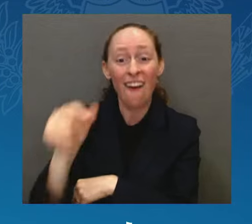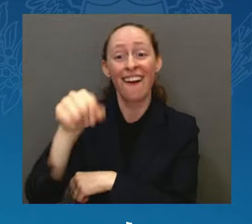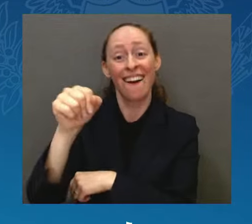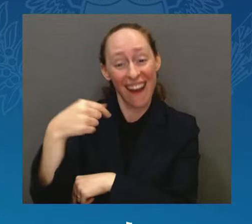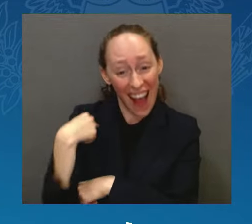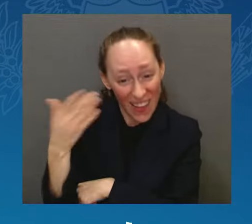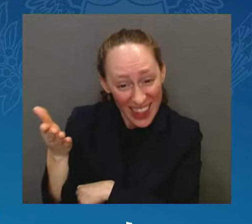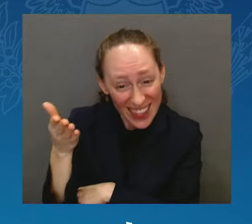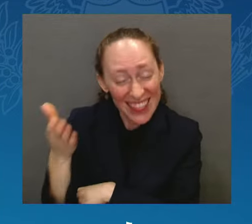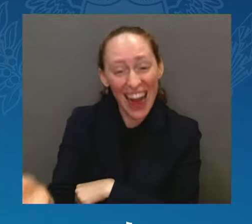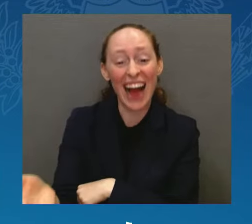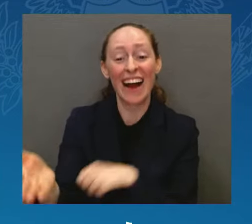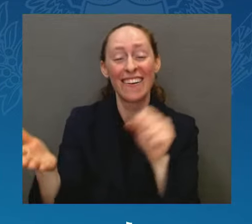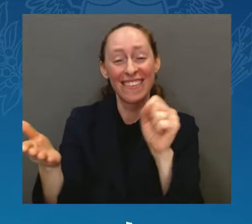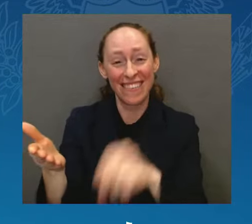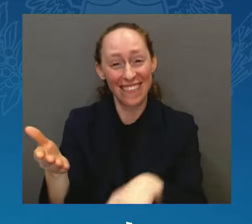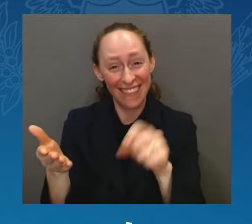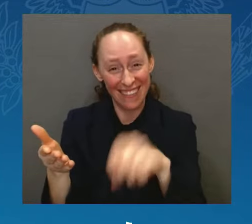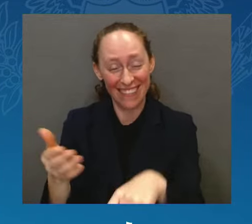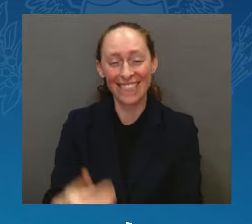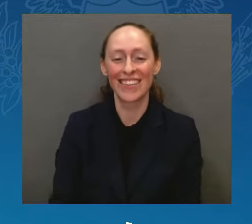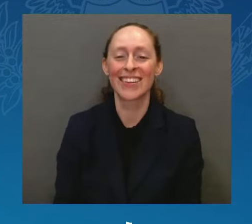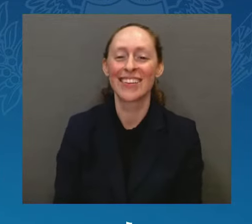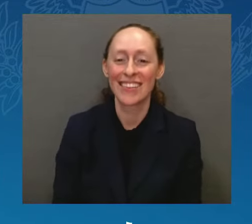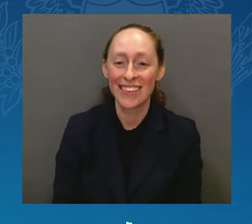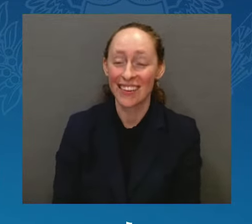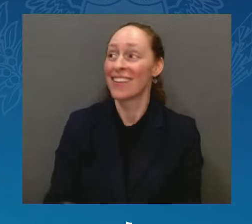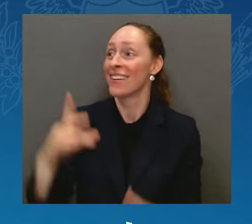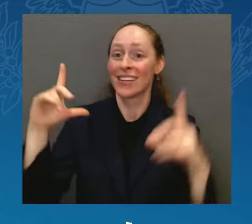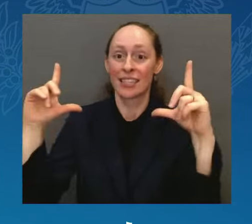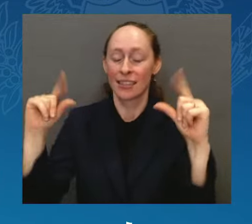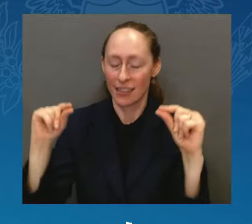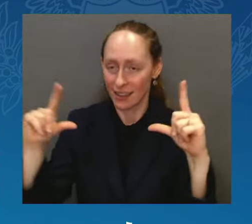to five days later, introducing the Vice President of the United States.